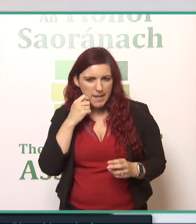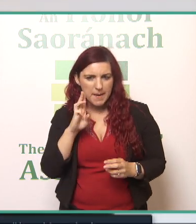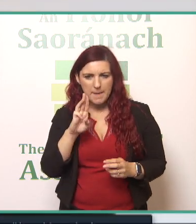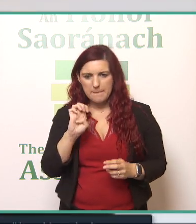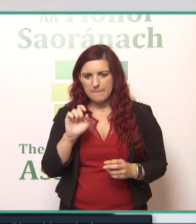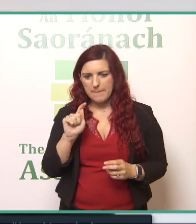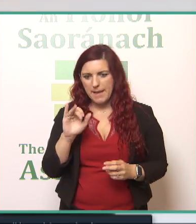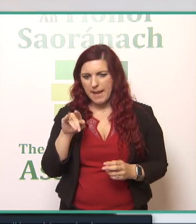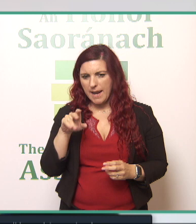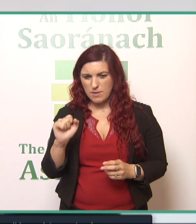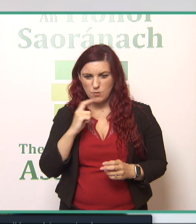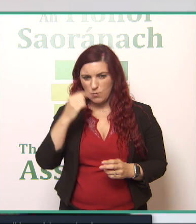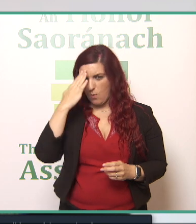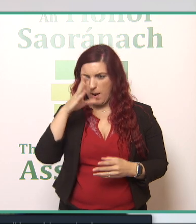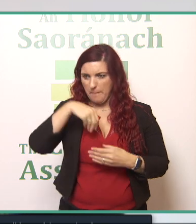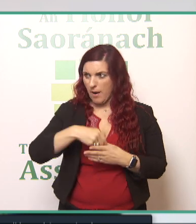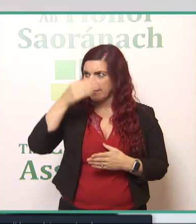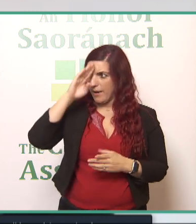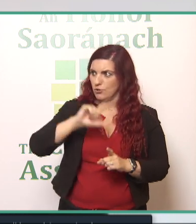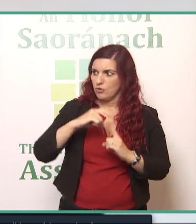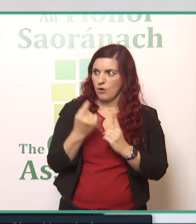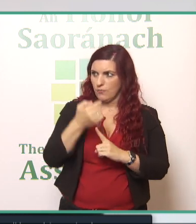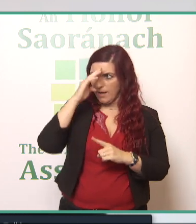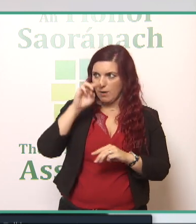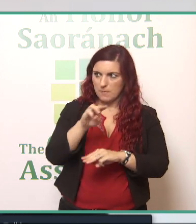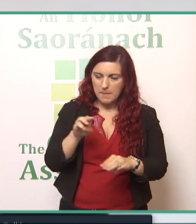as we know are very much part of Irish people and as part of that within the government one